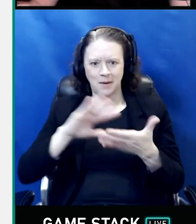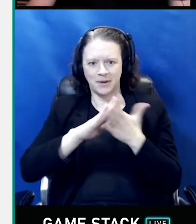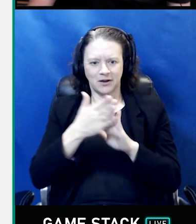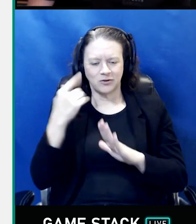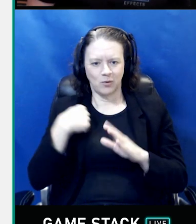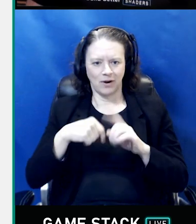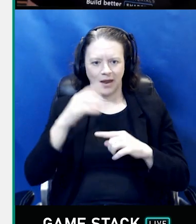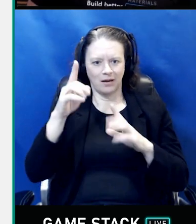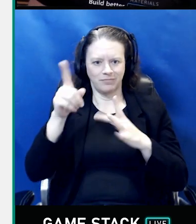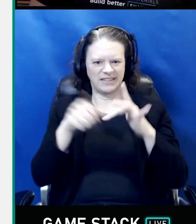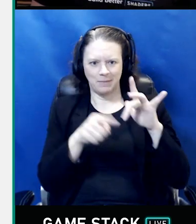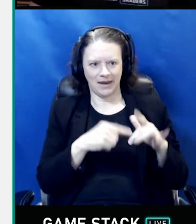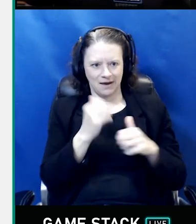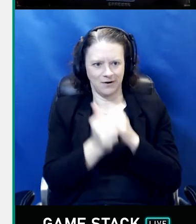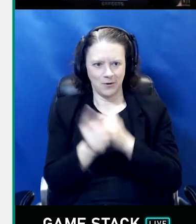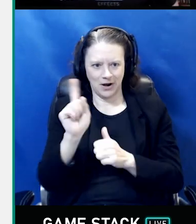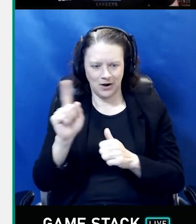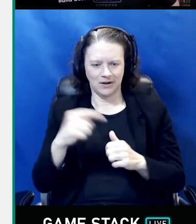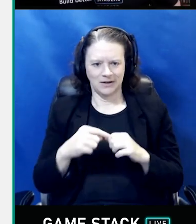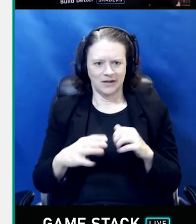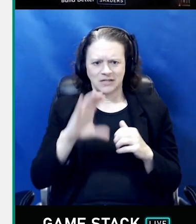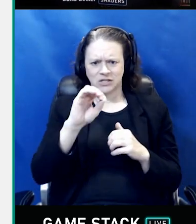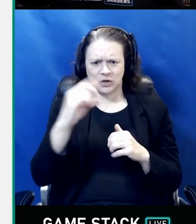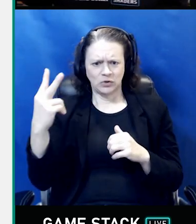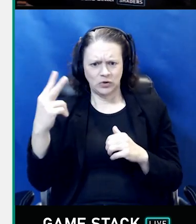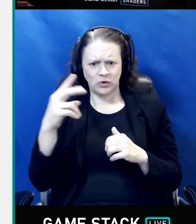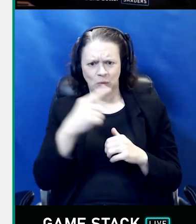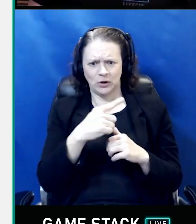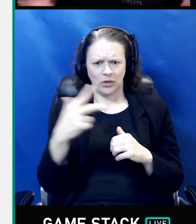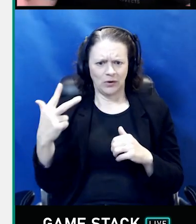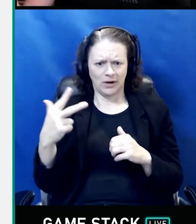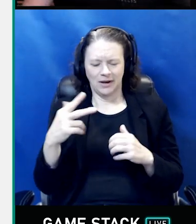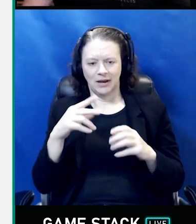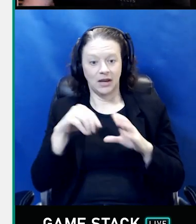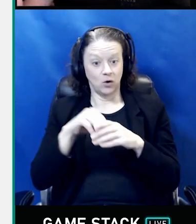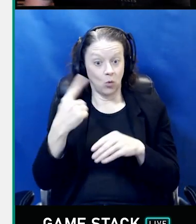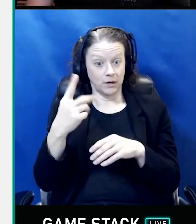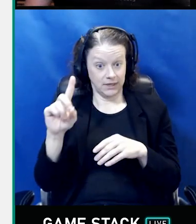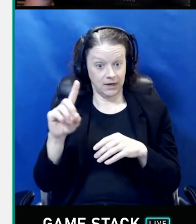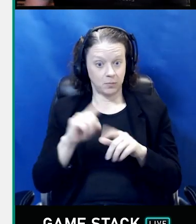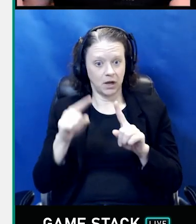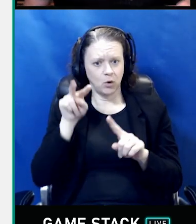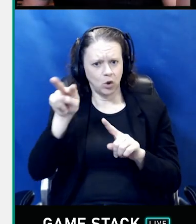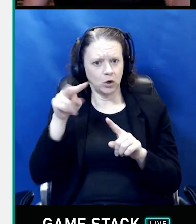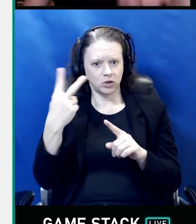all over and we're going zero to two and one to three if you look at it in the 1D case. But if you look at the 2D you see,